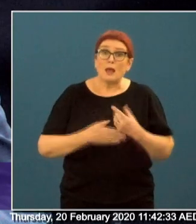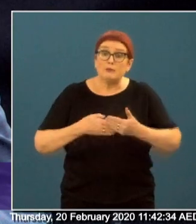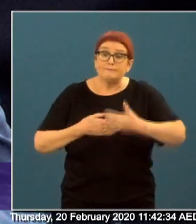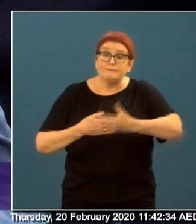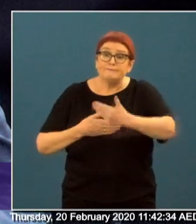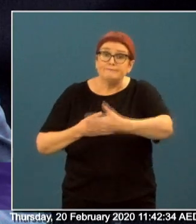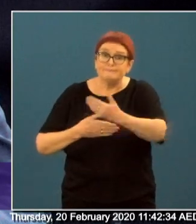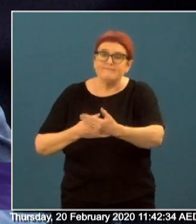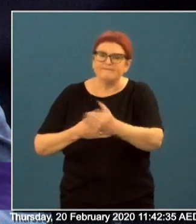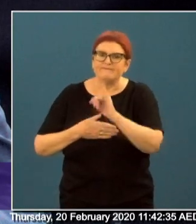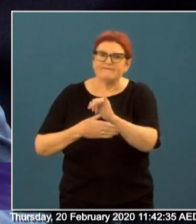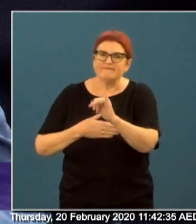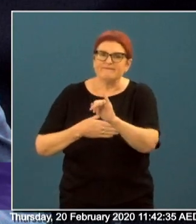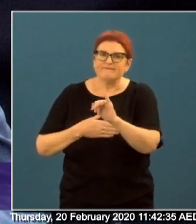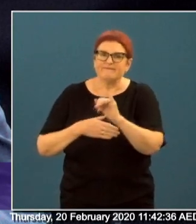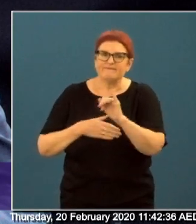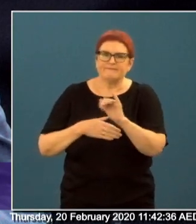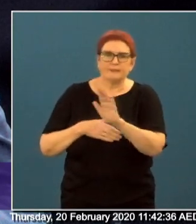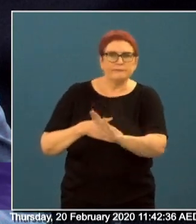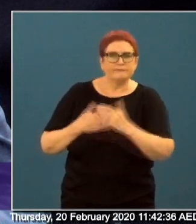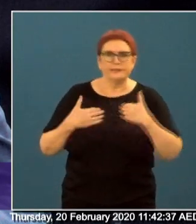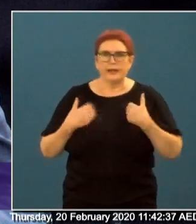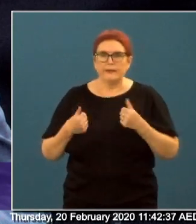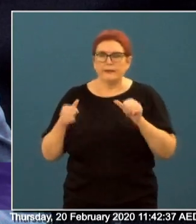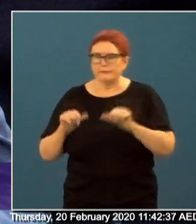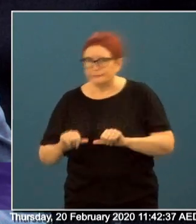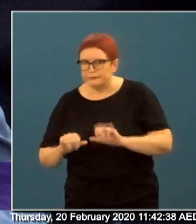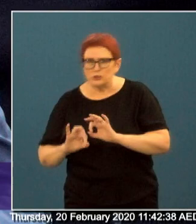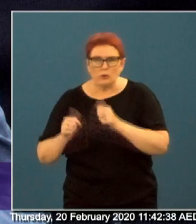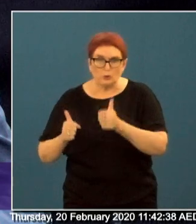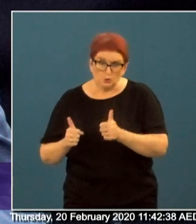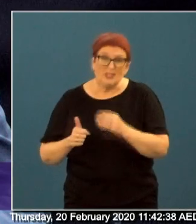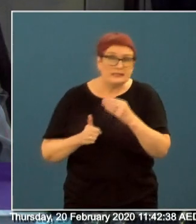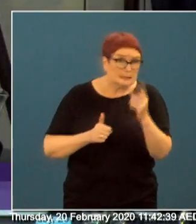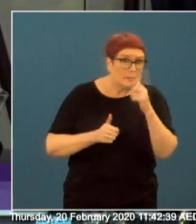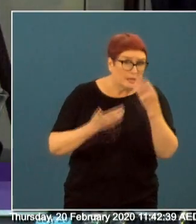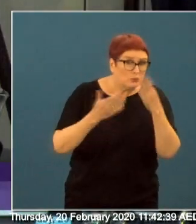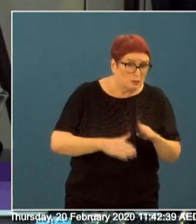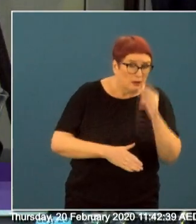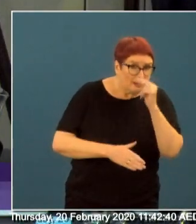And for some individuals, sadly, premature death. Are we able to quantify that?